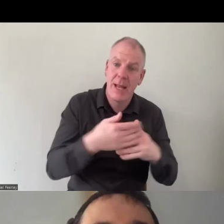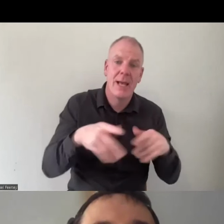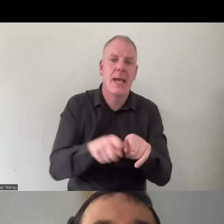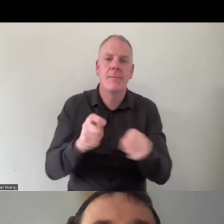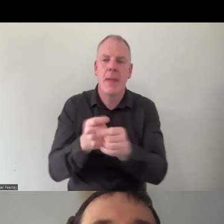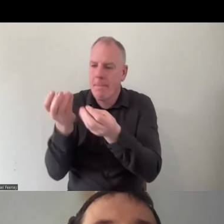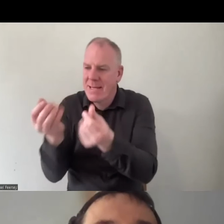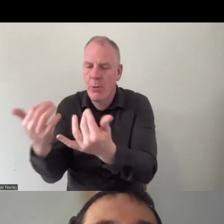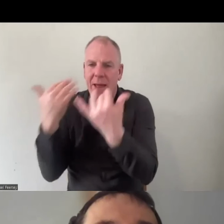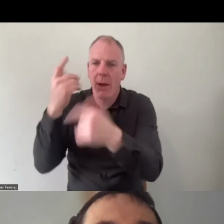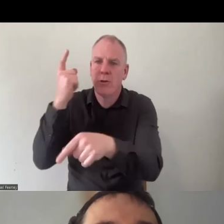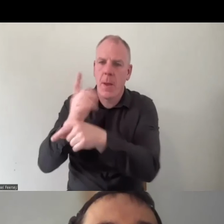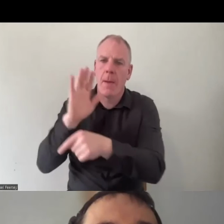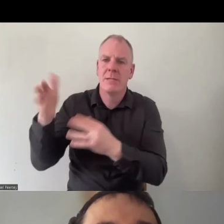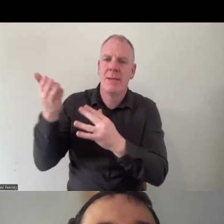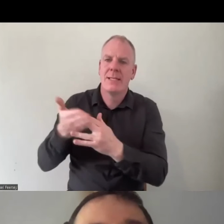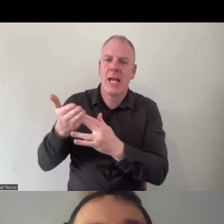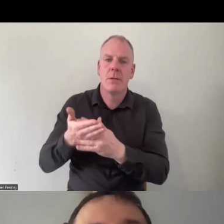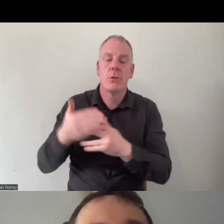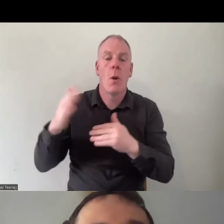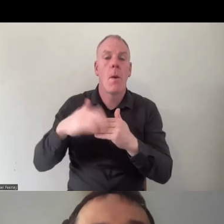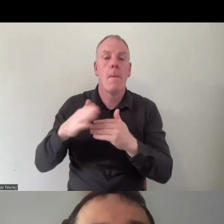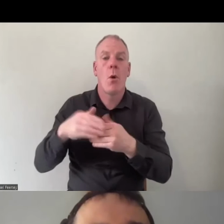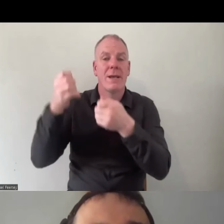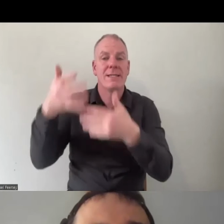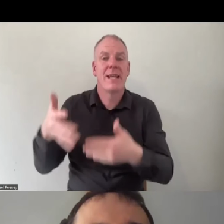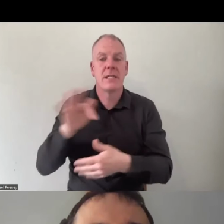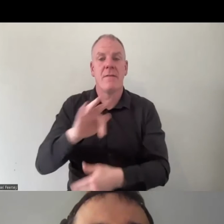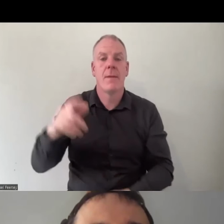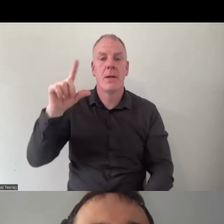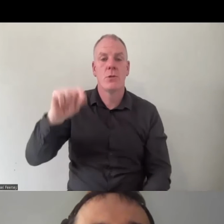Some more data from '22, just to give you more insights.